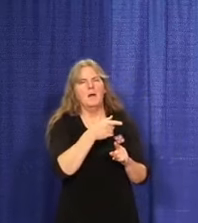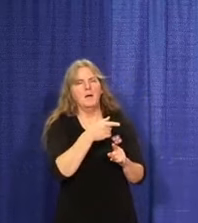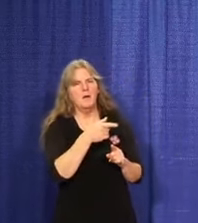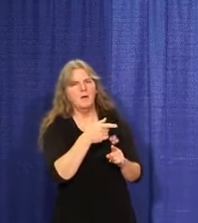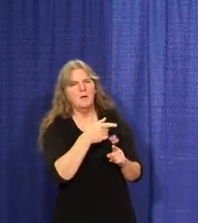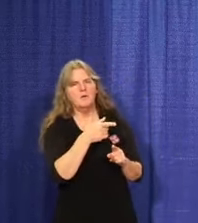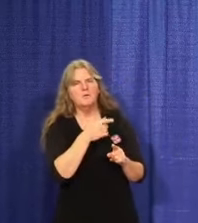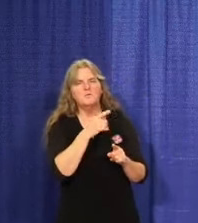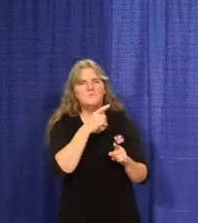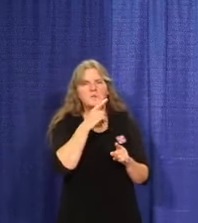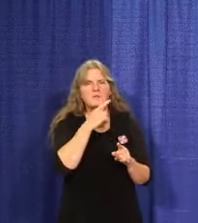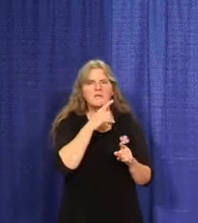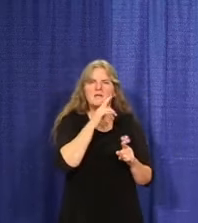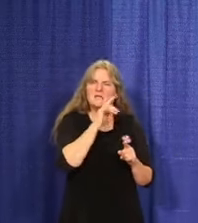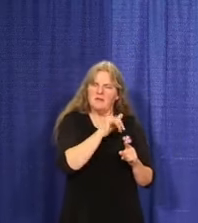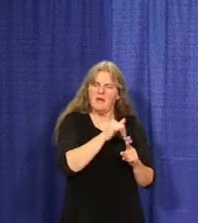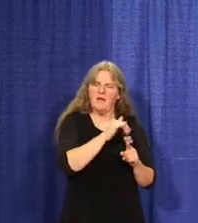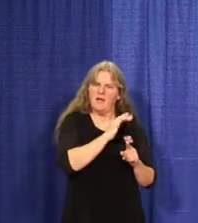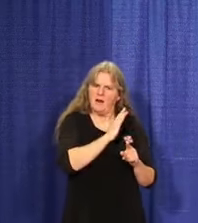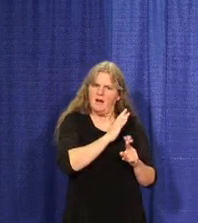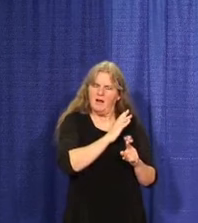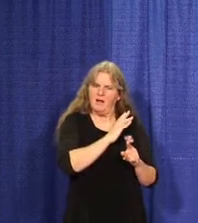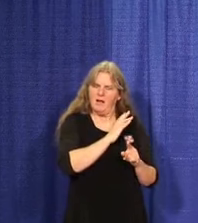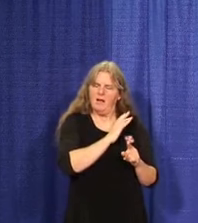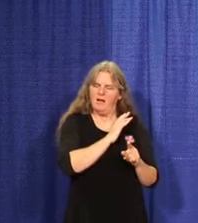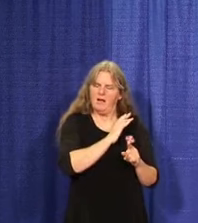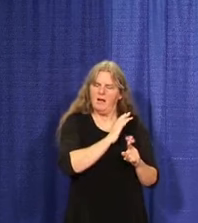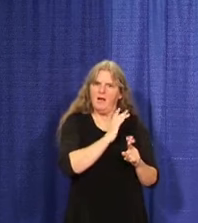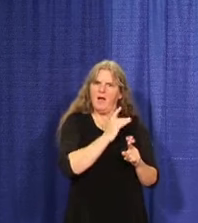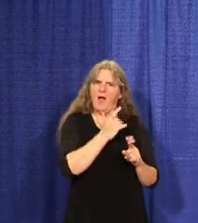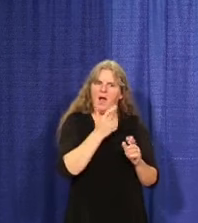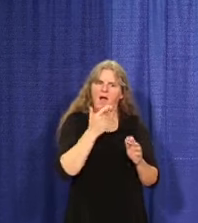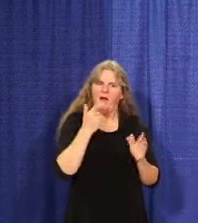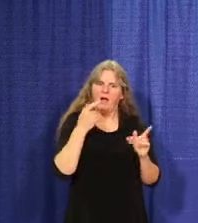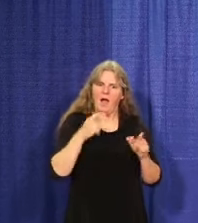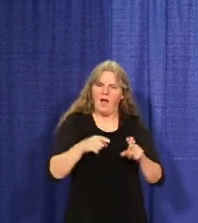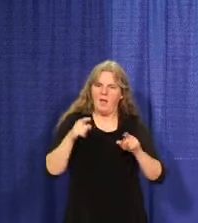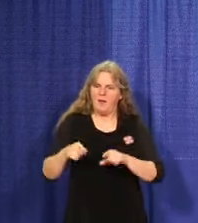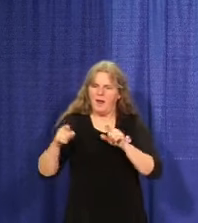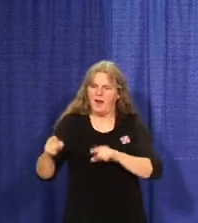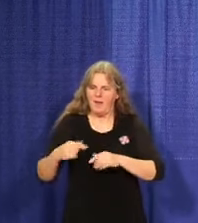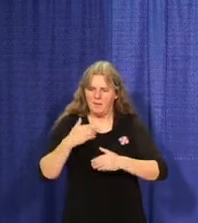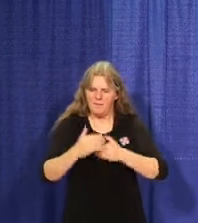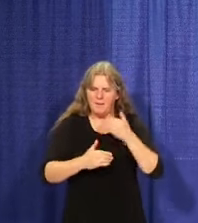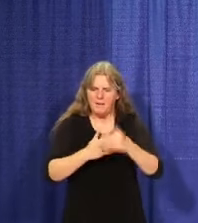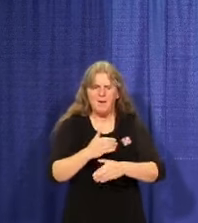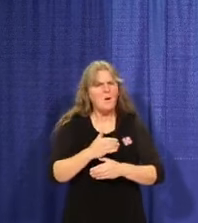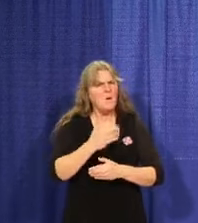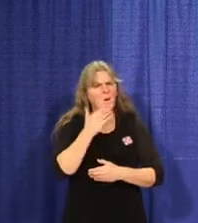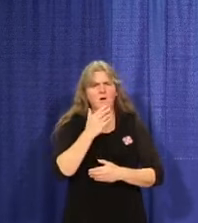rewarding part of that story, that it went very well.